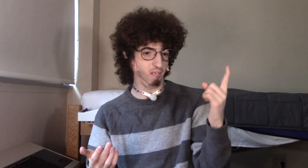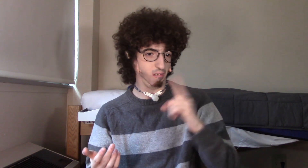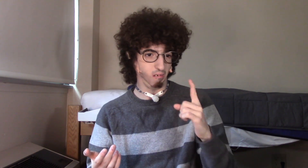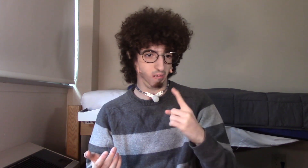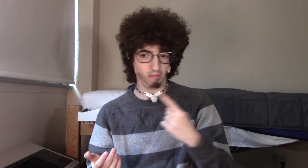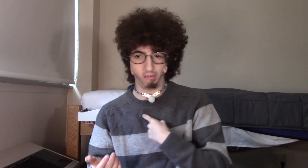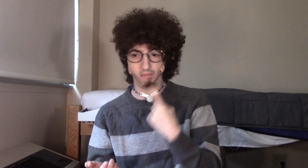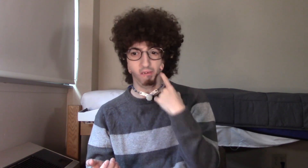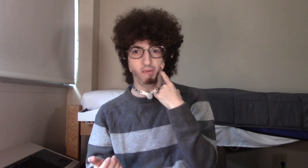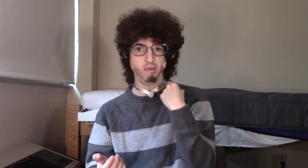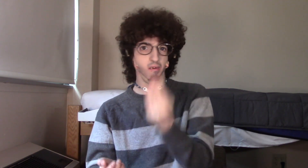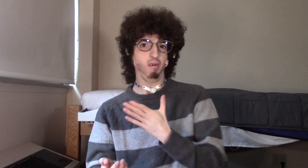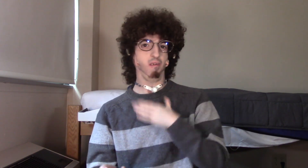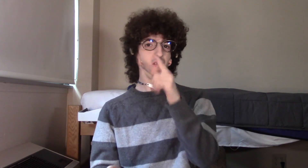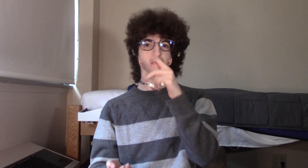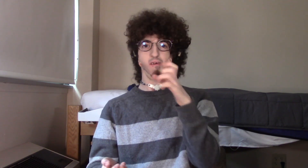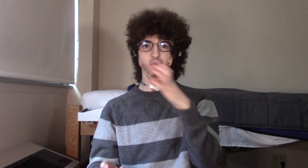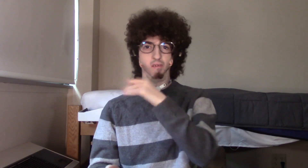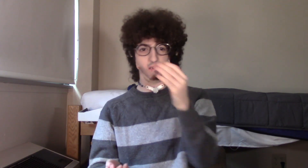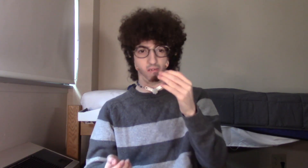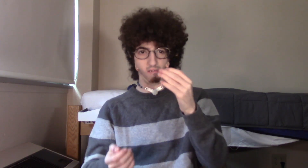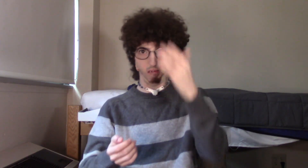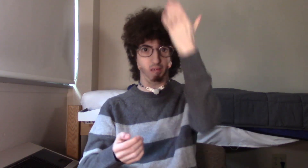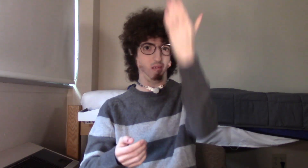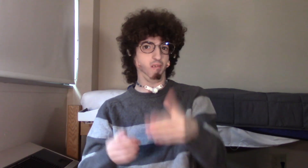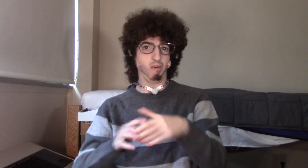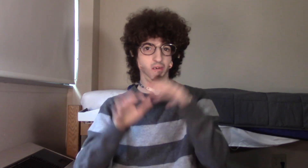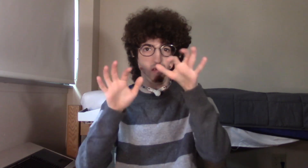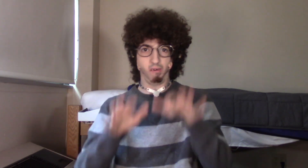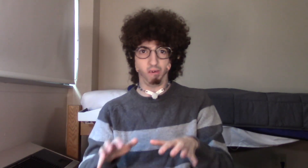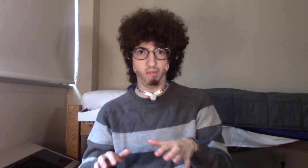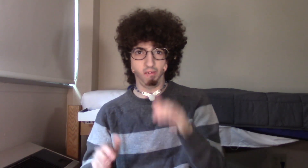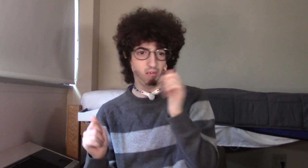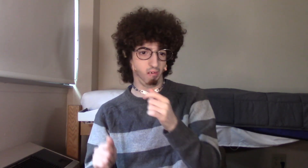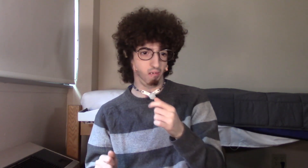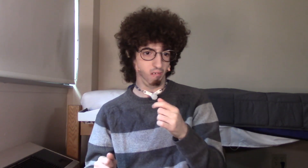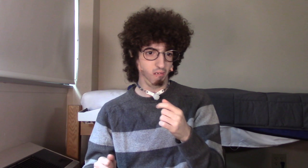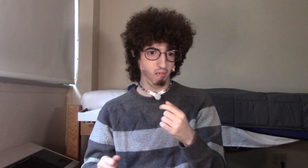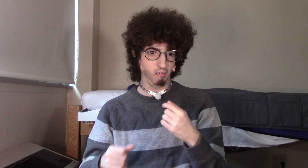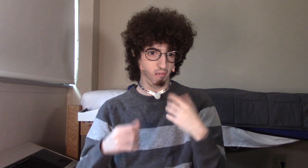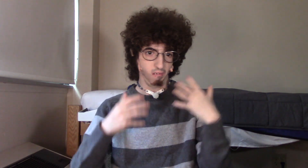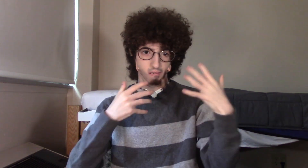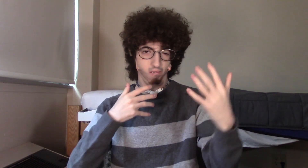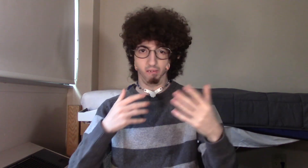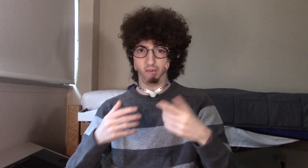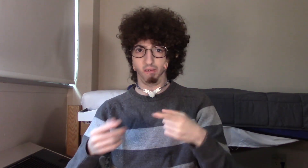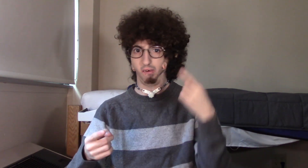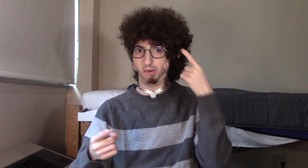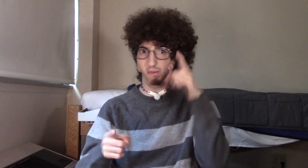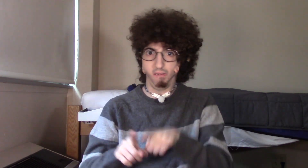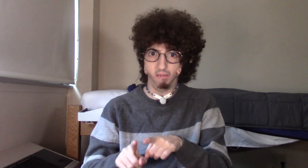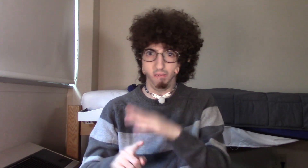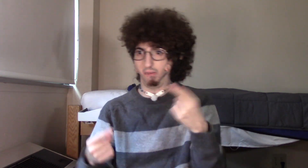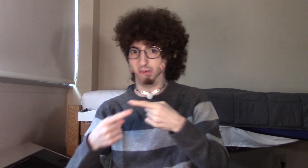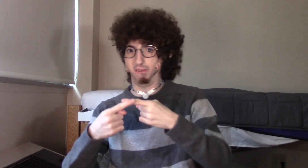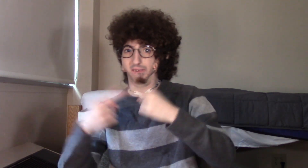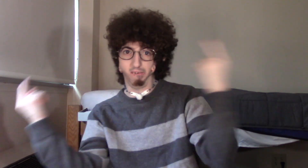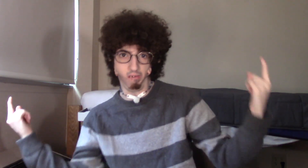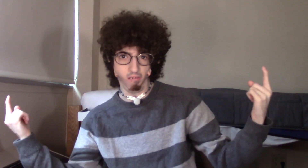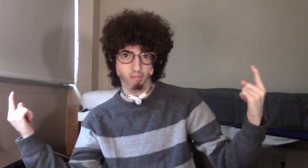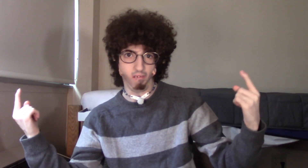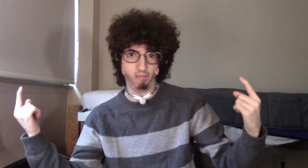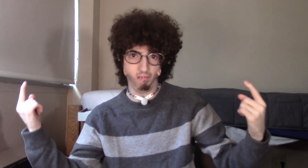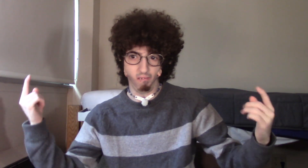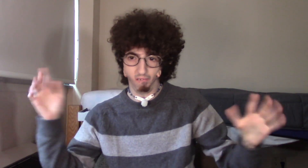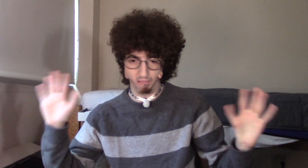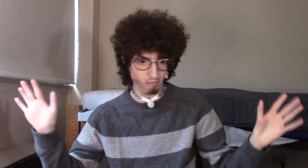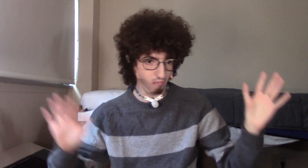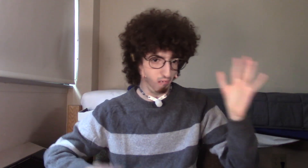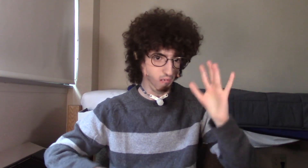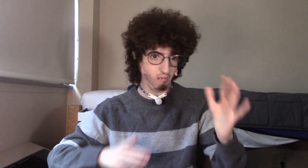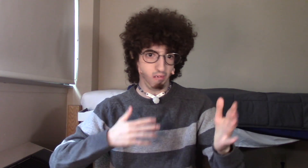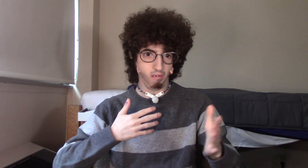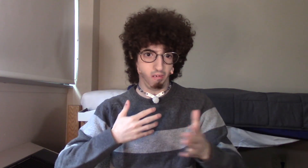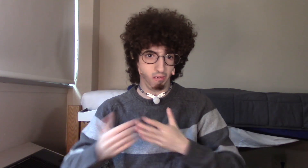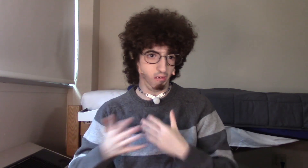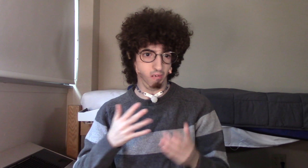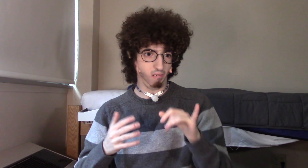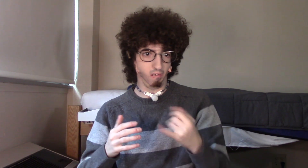where I give my take and you guys in the comments can agree or disagree, whatever